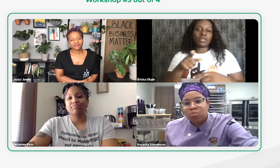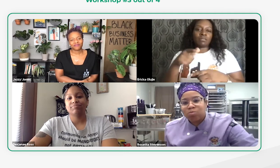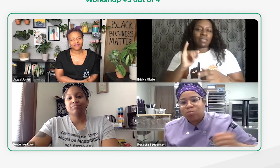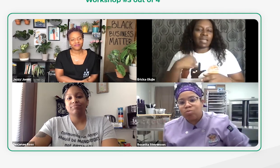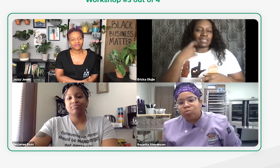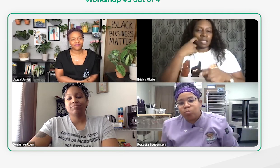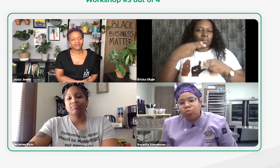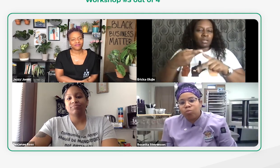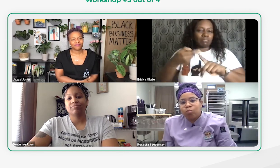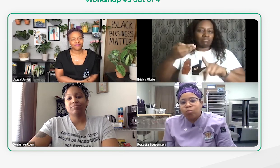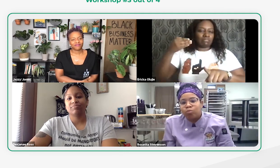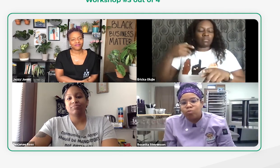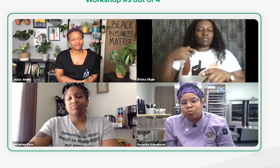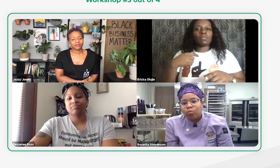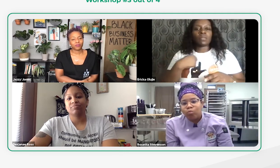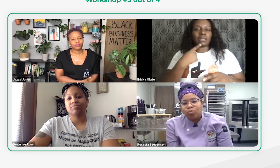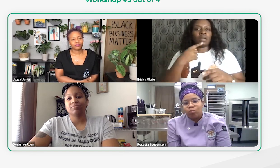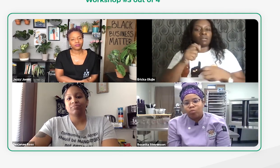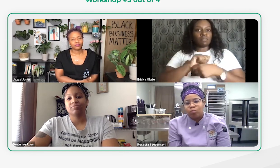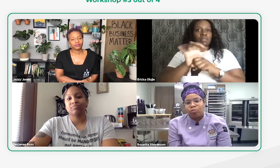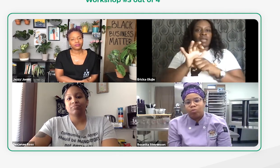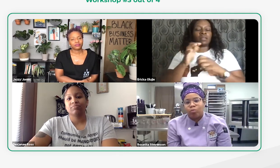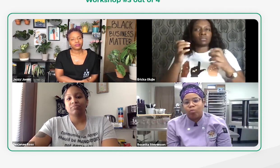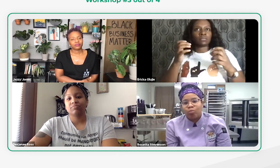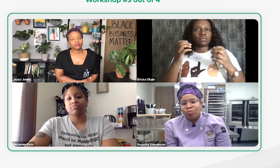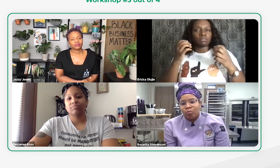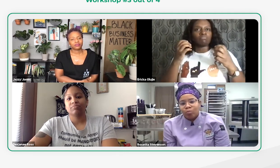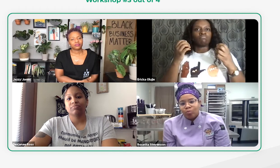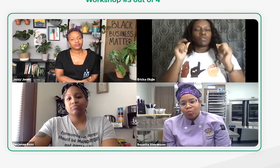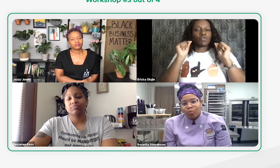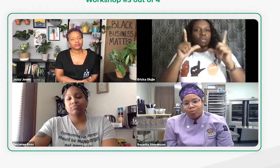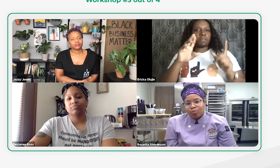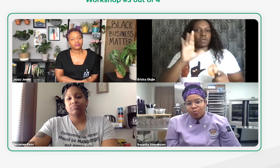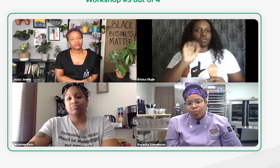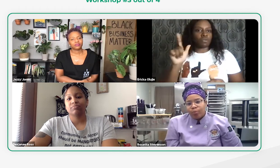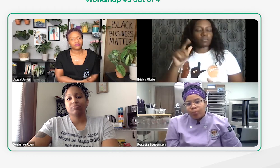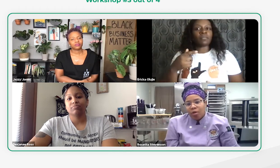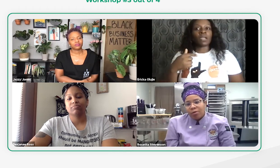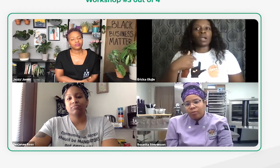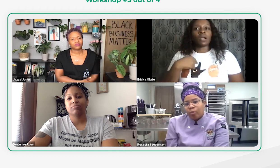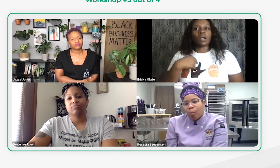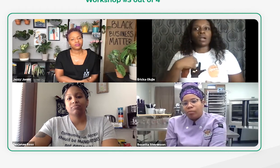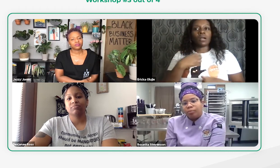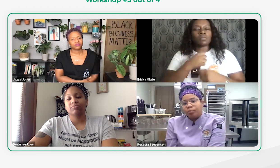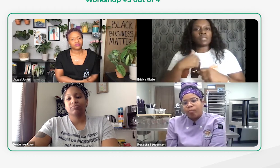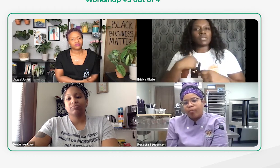Let's see. Like I mentioned before, during the pandemic my I definitely had a wake-up call.